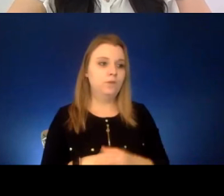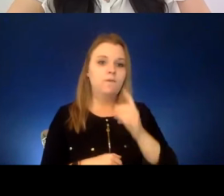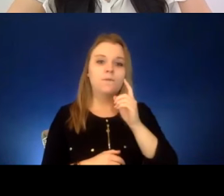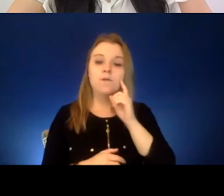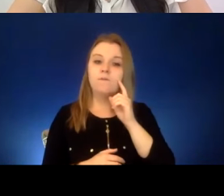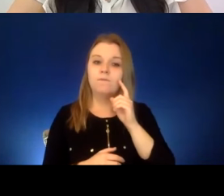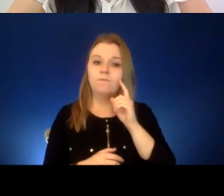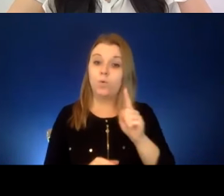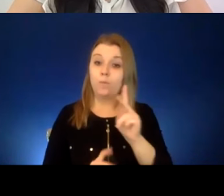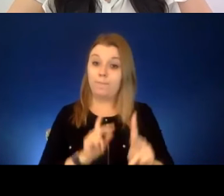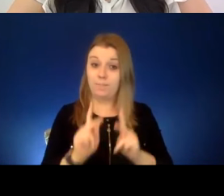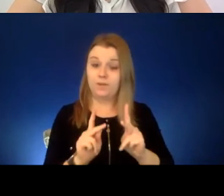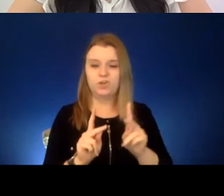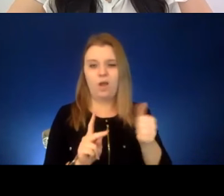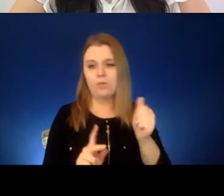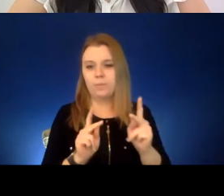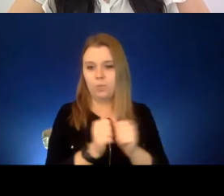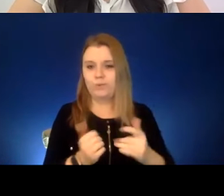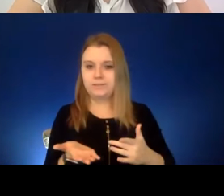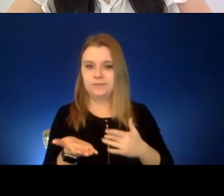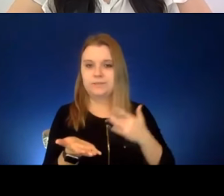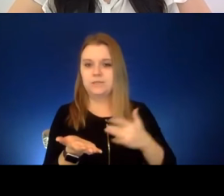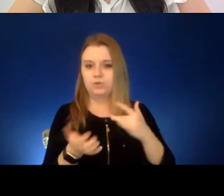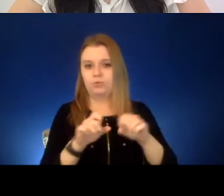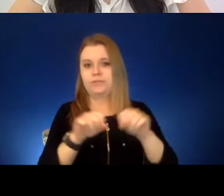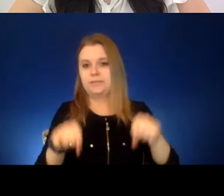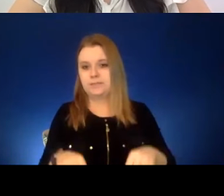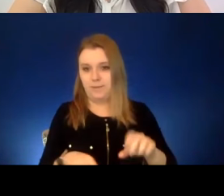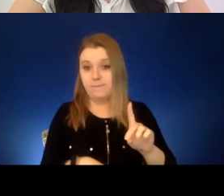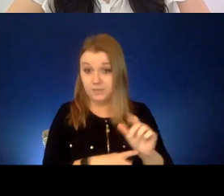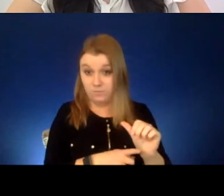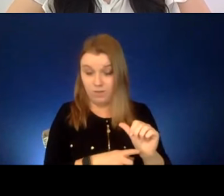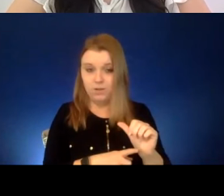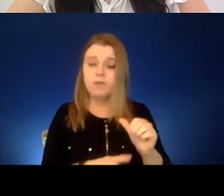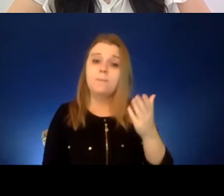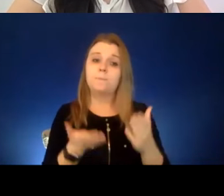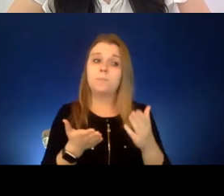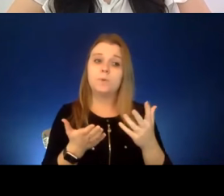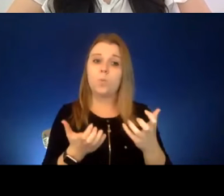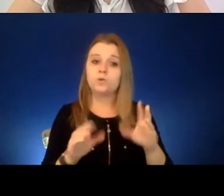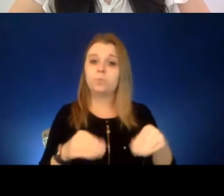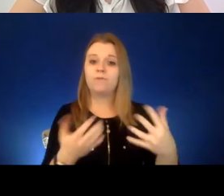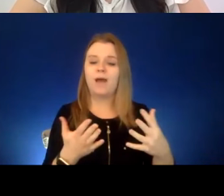and other people with sensory system disabilities. You might wanna provide exclusive hours